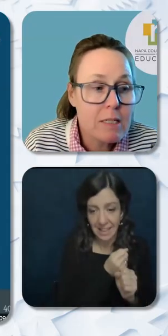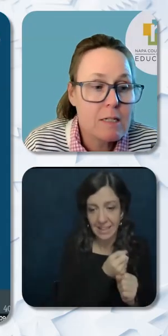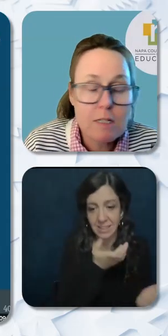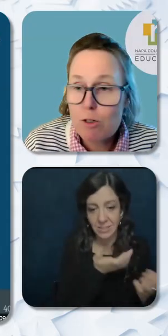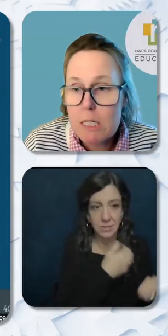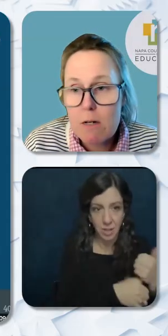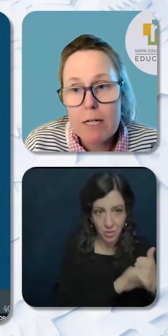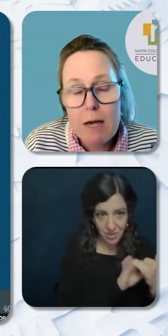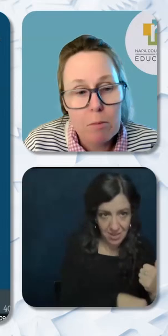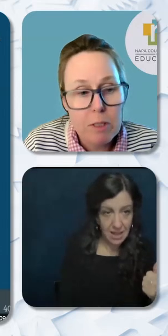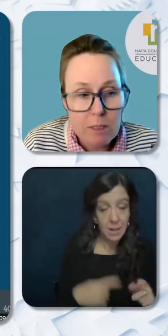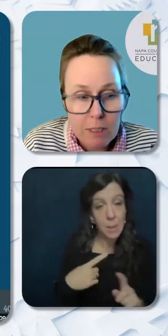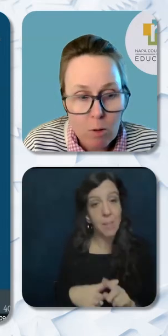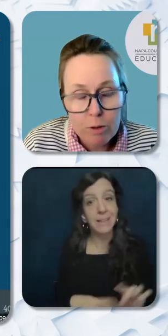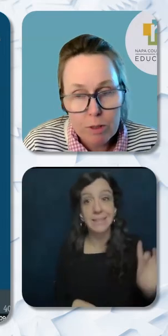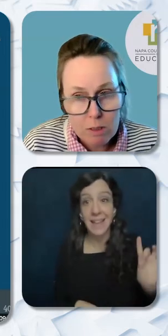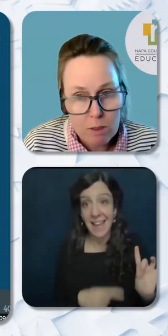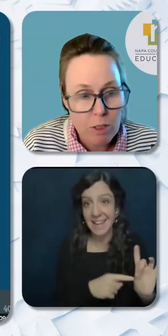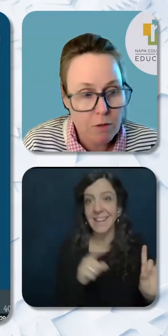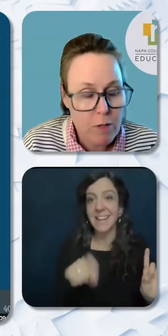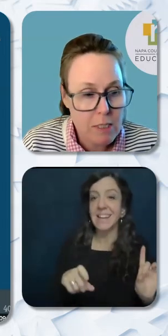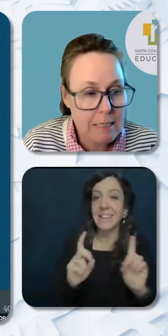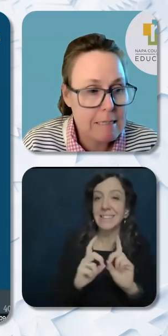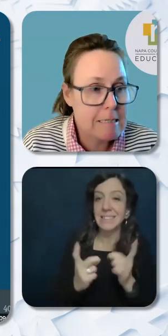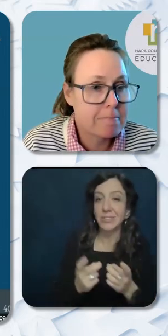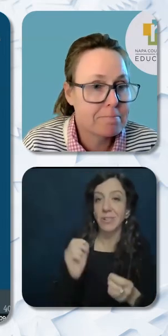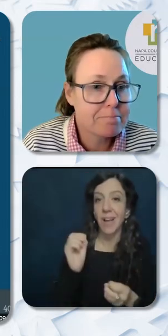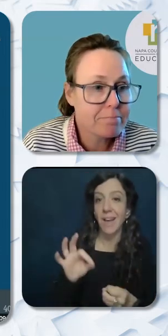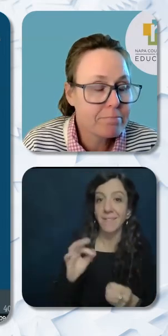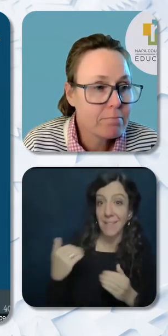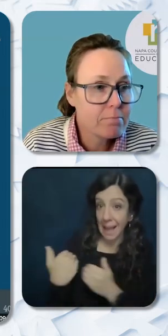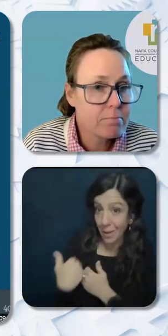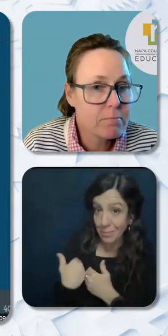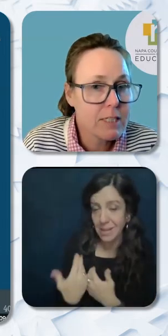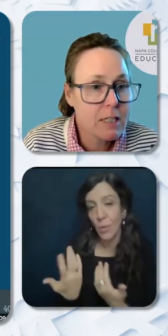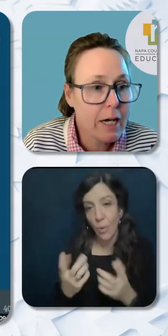And we need the District of Accountability, or the District of Residence.